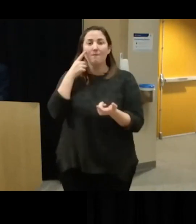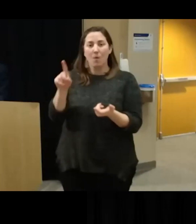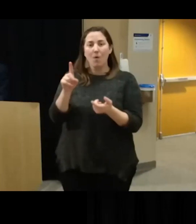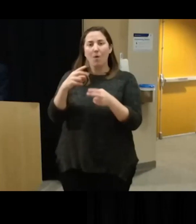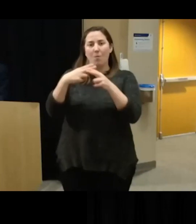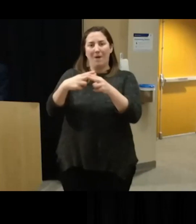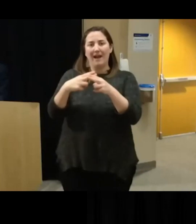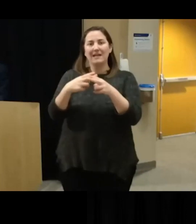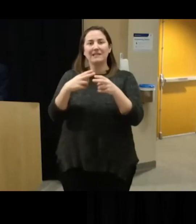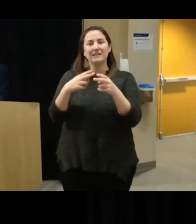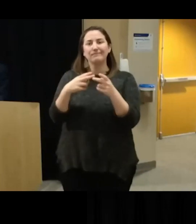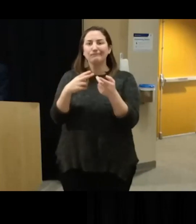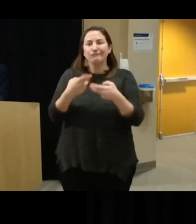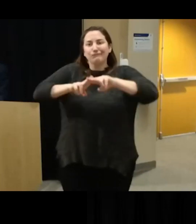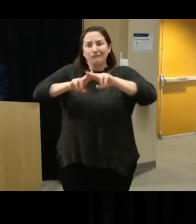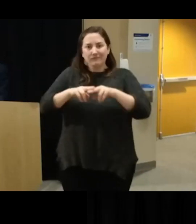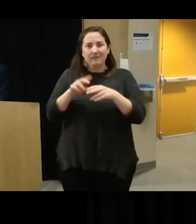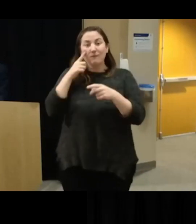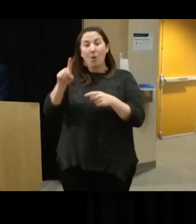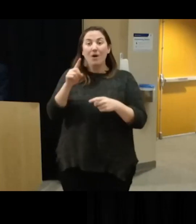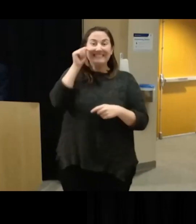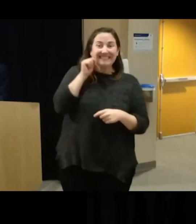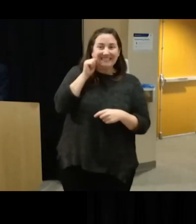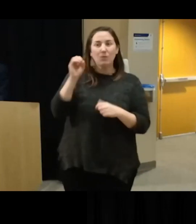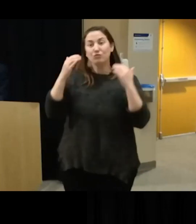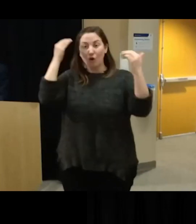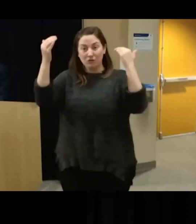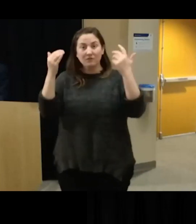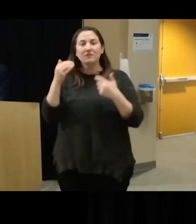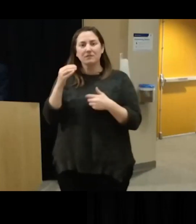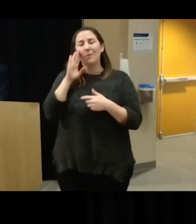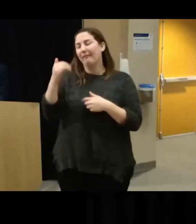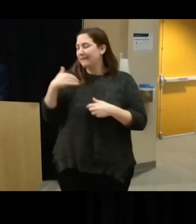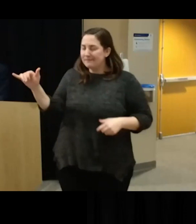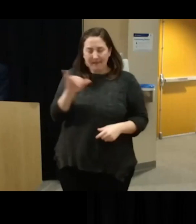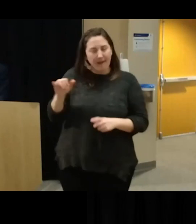in adults in adolescence. It will have the same effect in people with